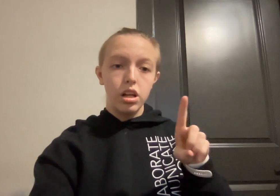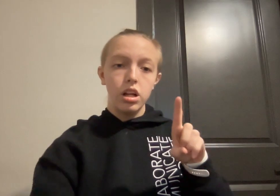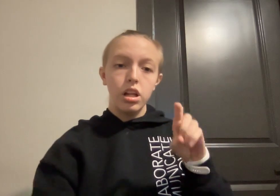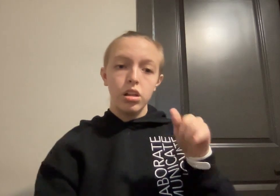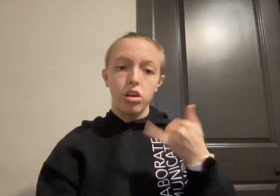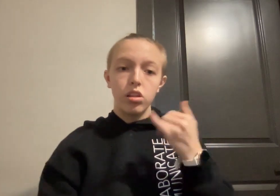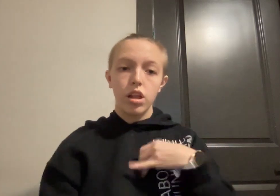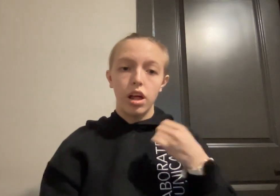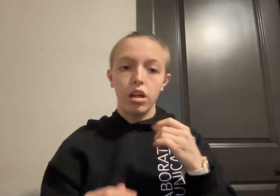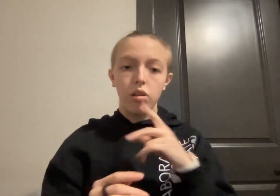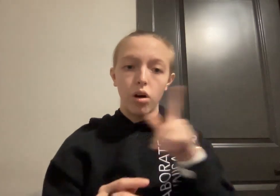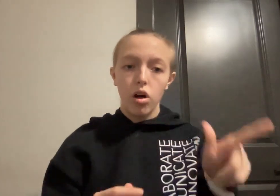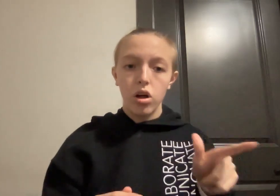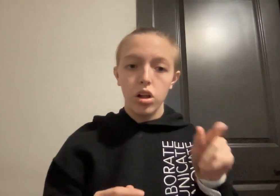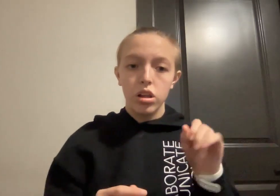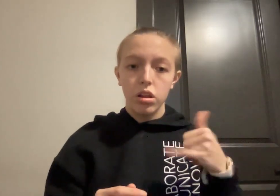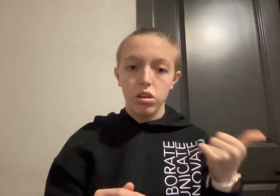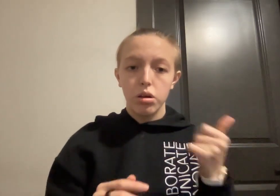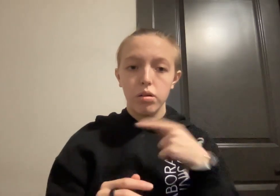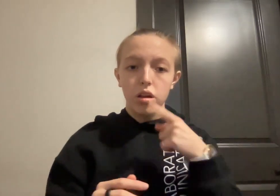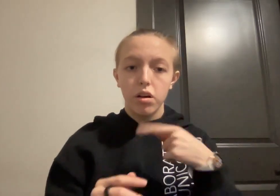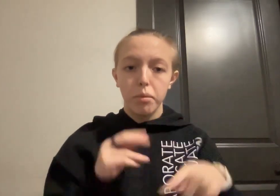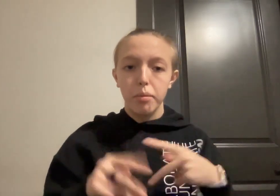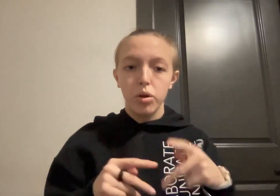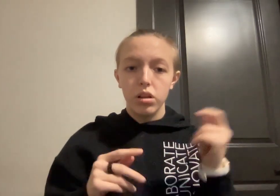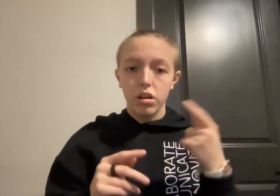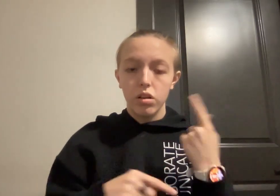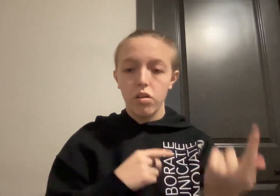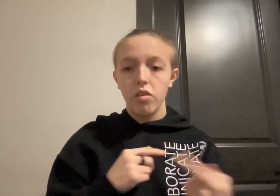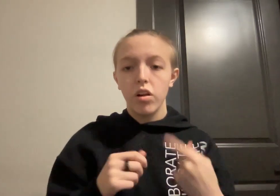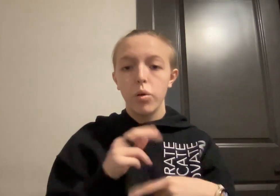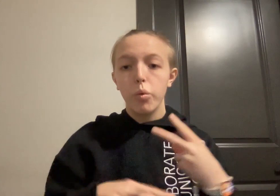just like all the other hearing people around the world